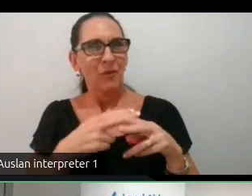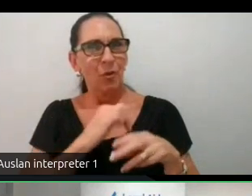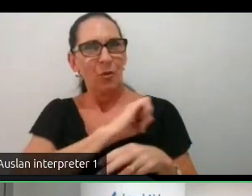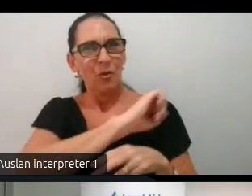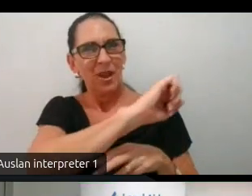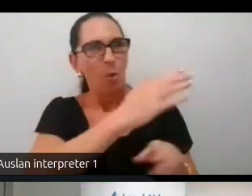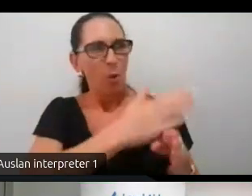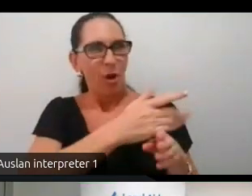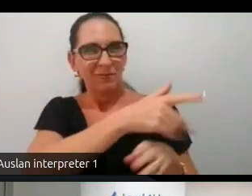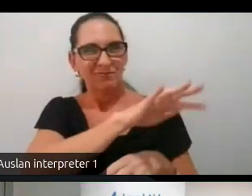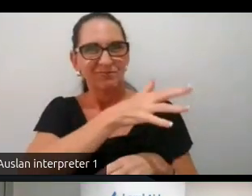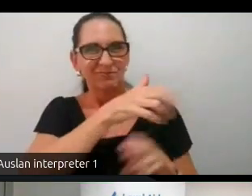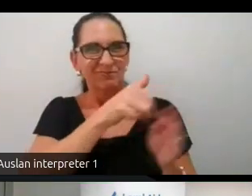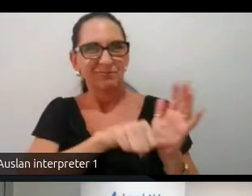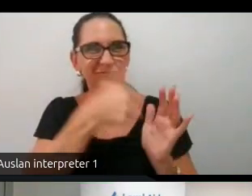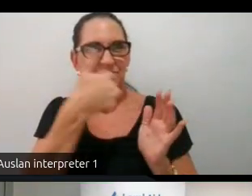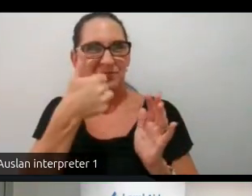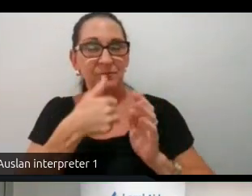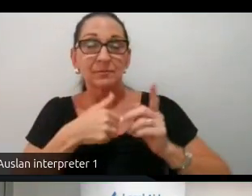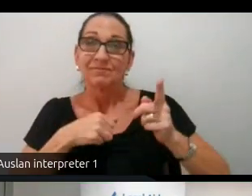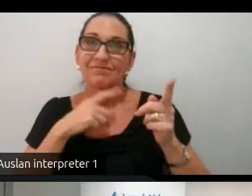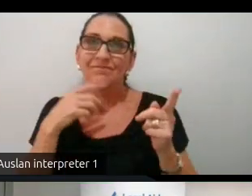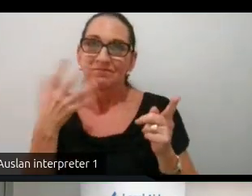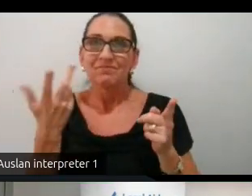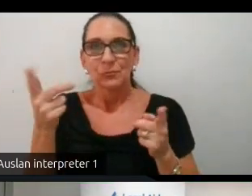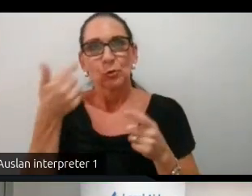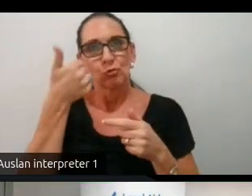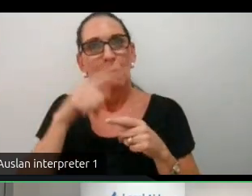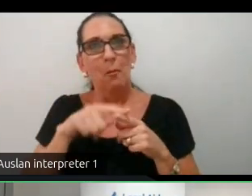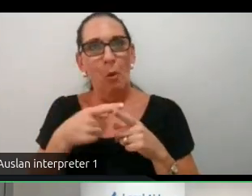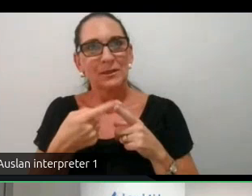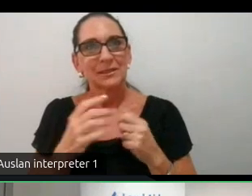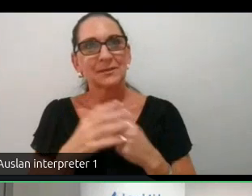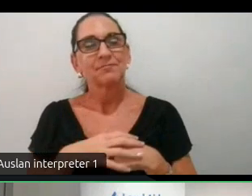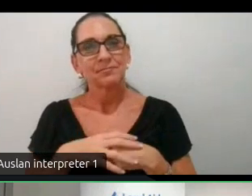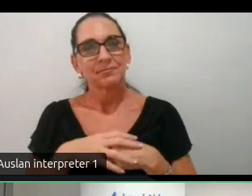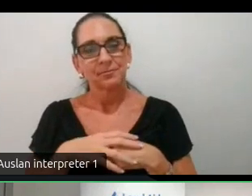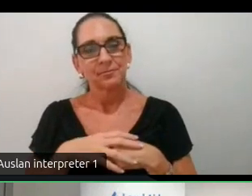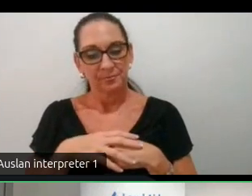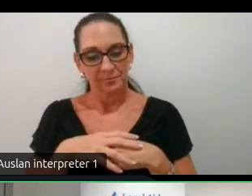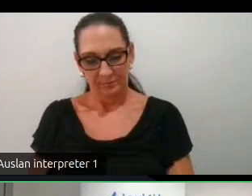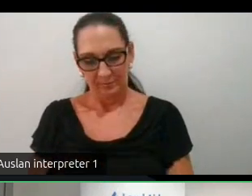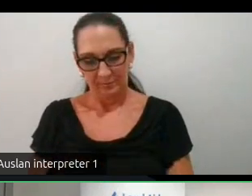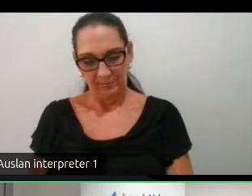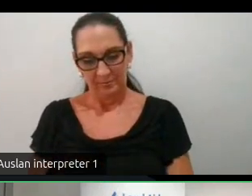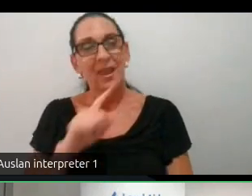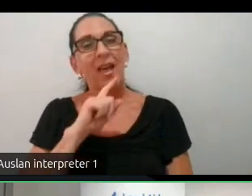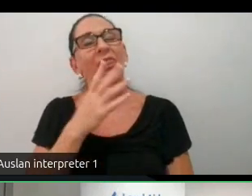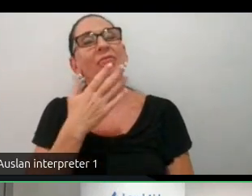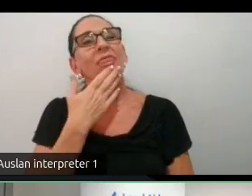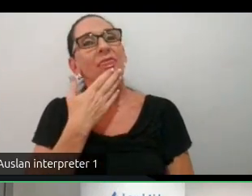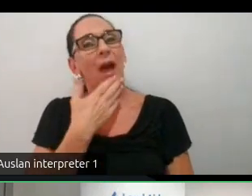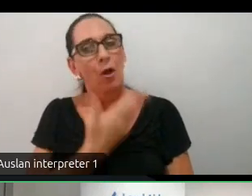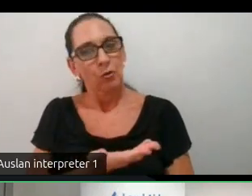work of somebody who's bad at it. Oh, that's an excellent point. Yeah. Thank you. Well,